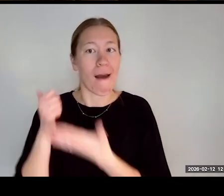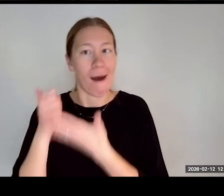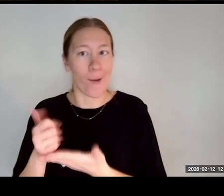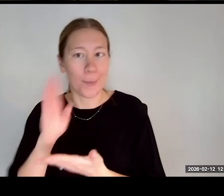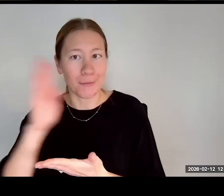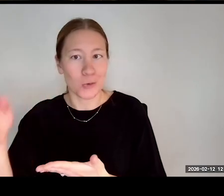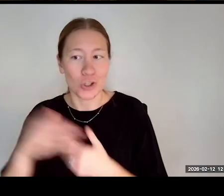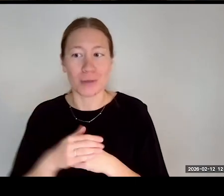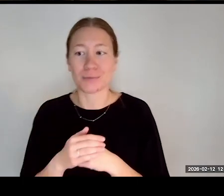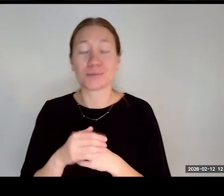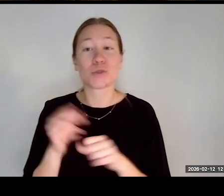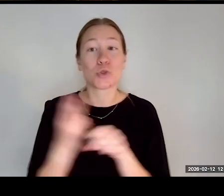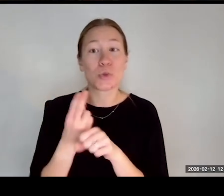of contents using your heading structure.